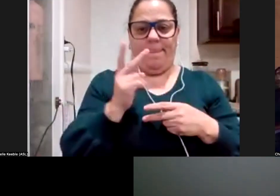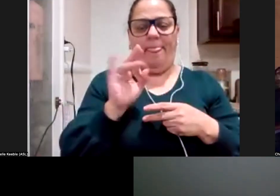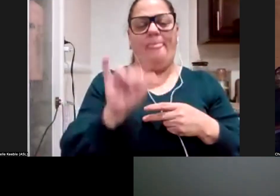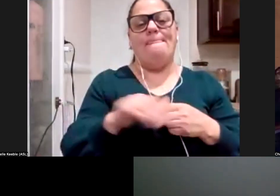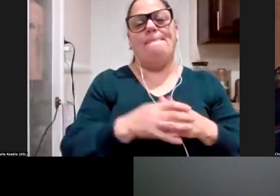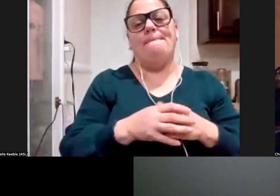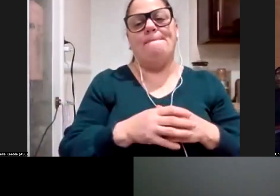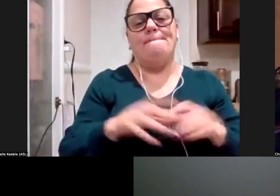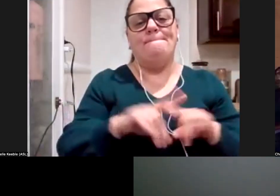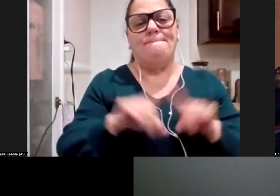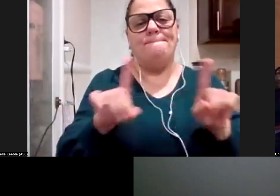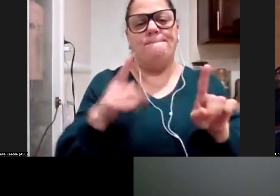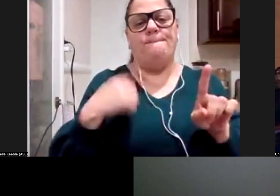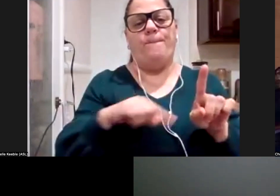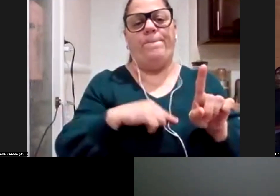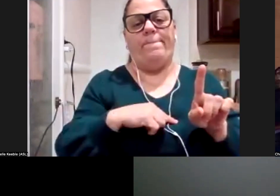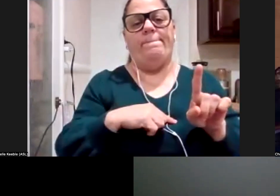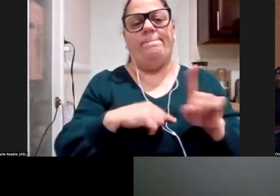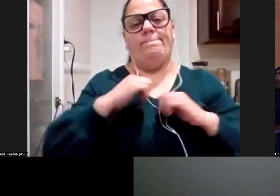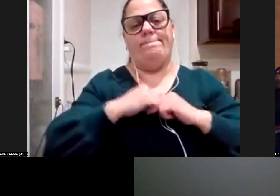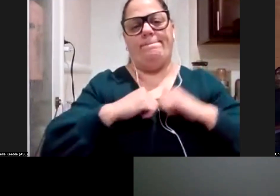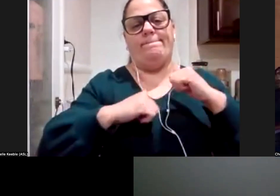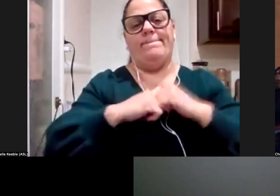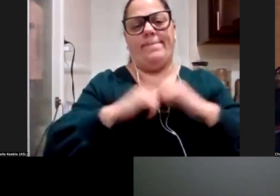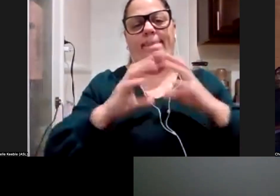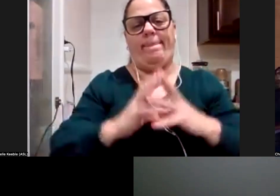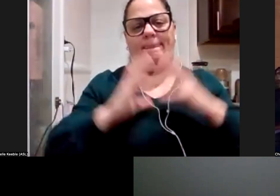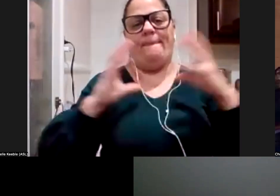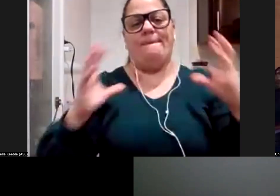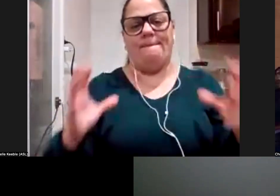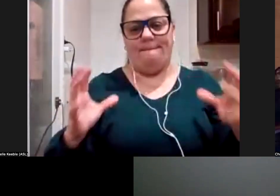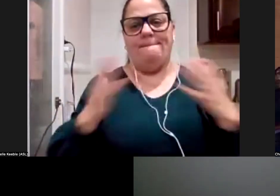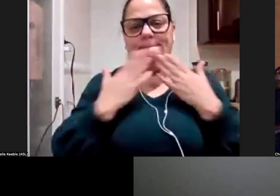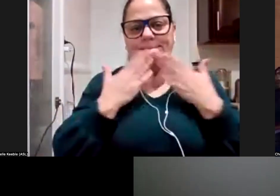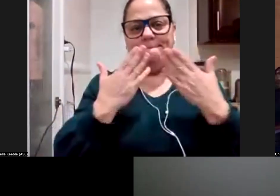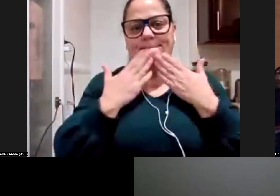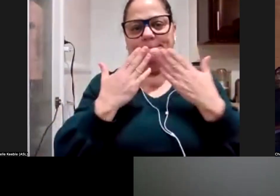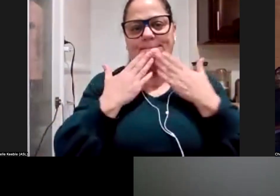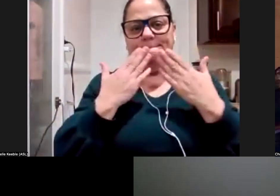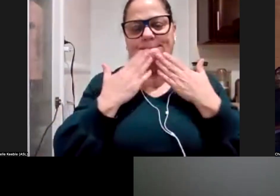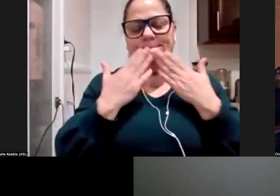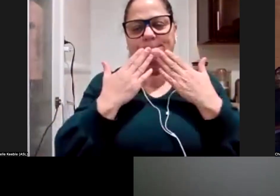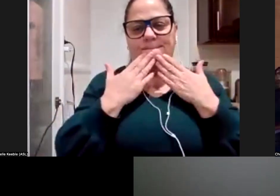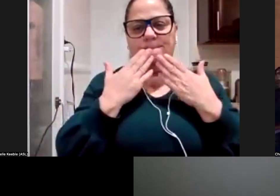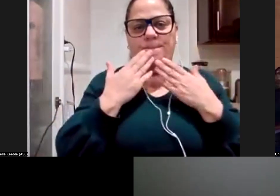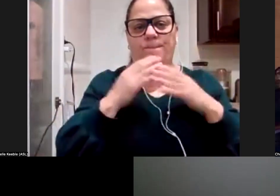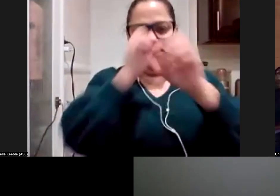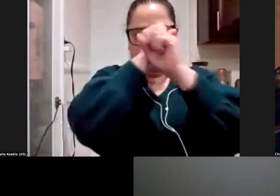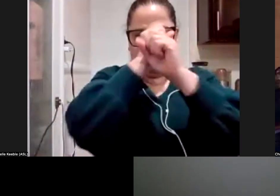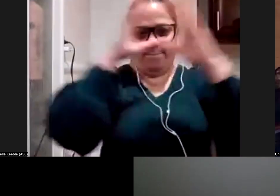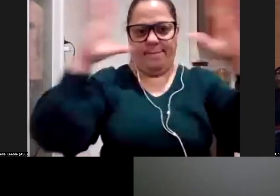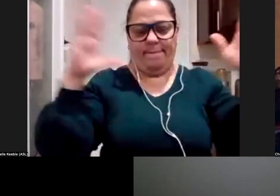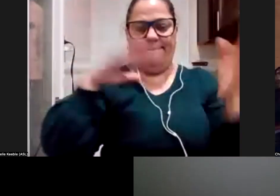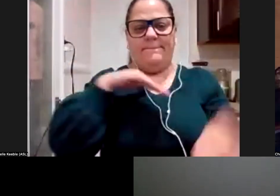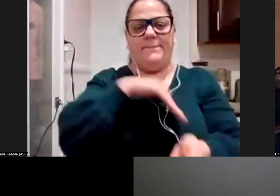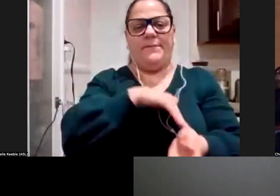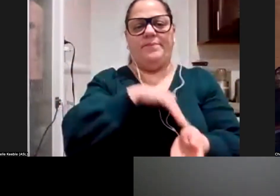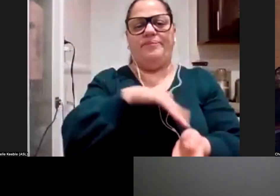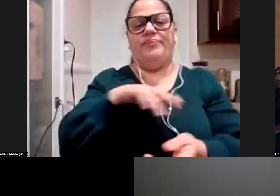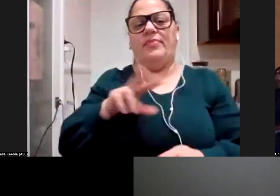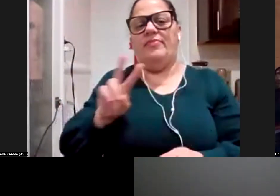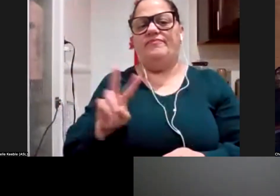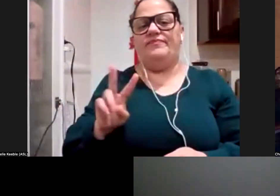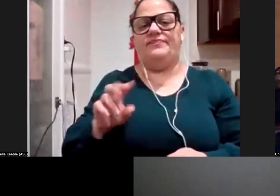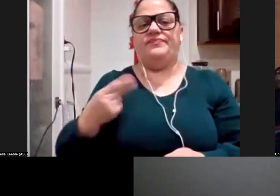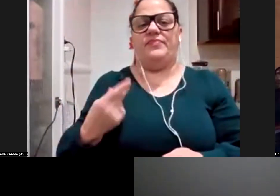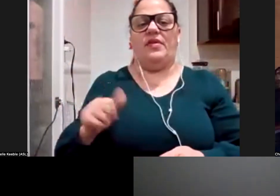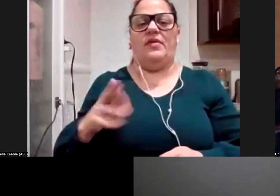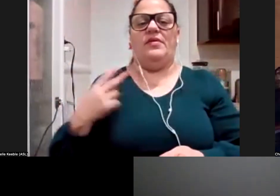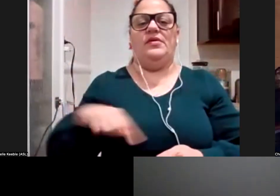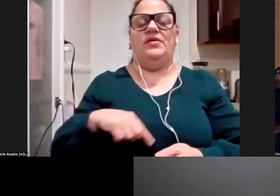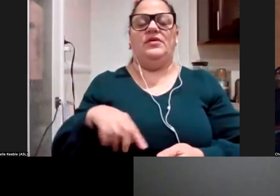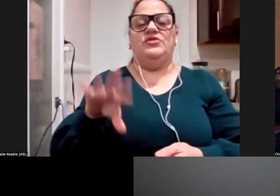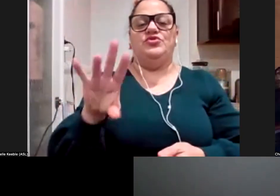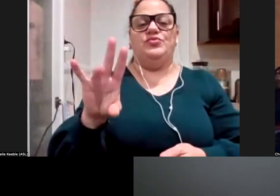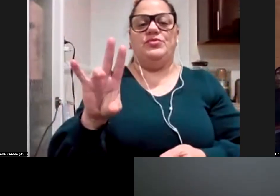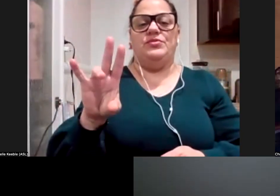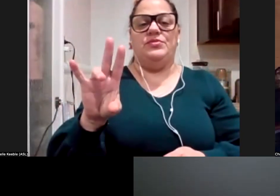but our complex has grown thanks largely to the vision of Dr. Viscardi to 170,000 square feet. Uh,